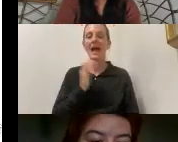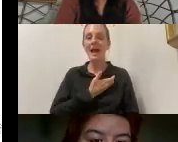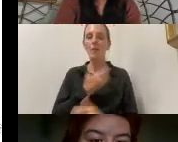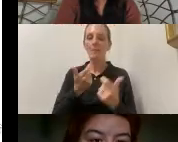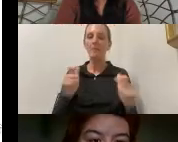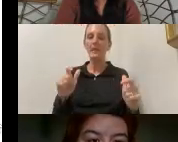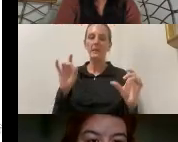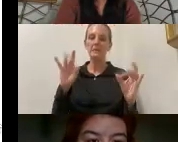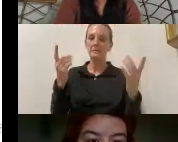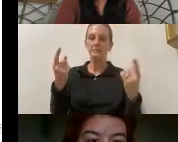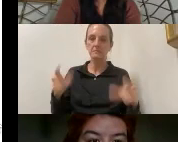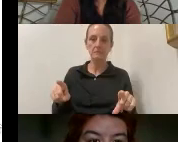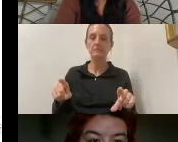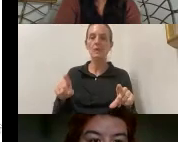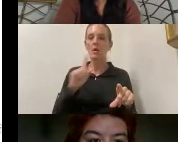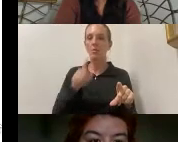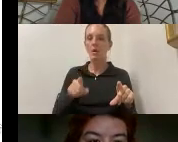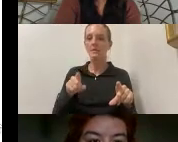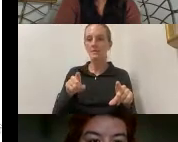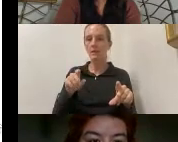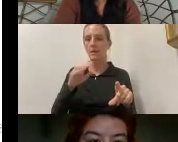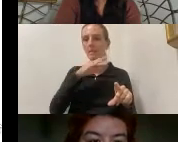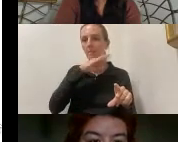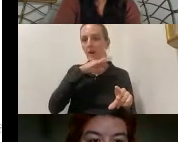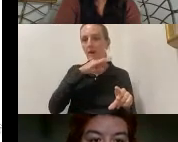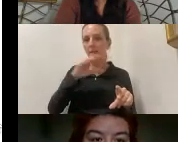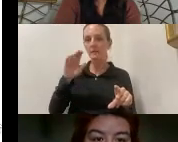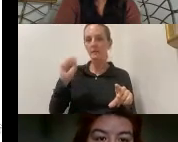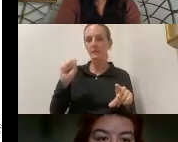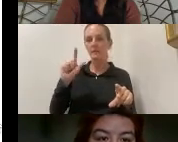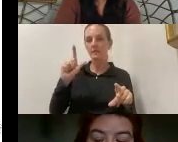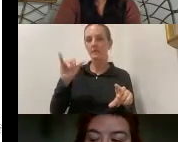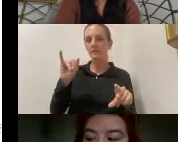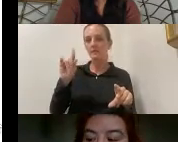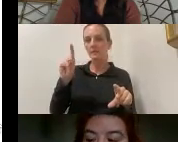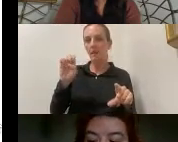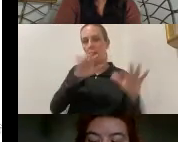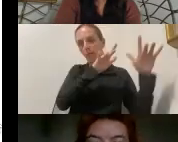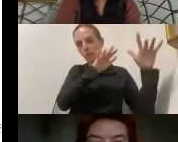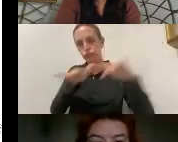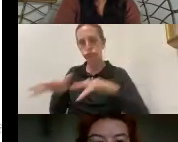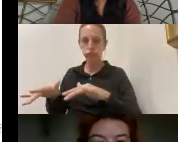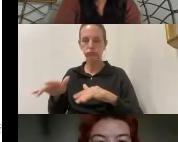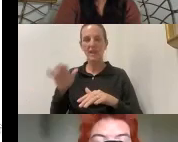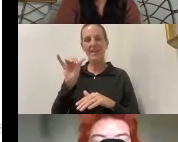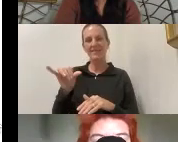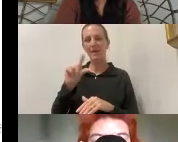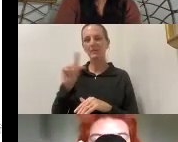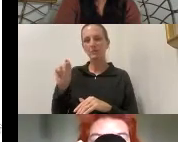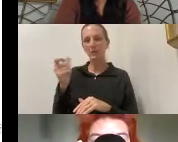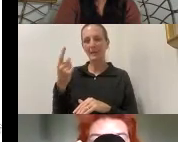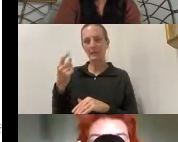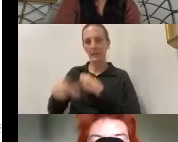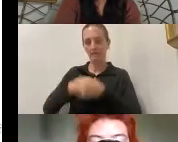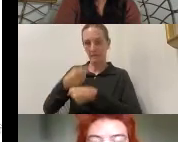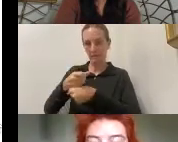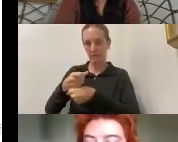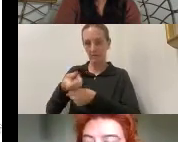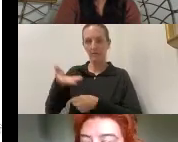was in 2011 and this is only speaking from my own memory, my own lifetime.